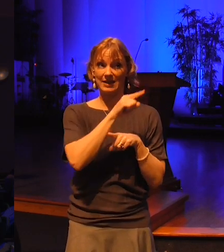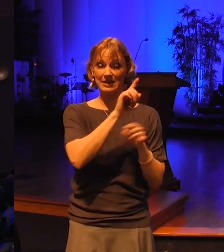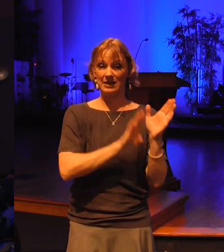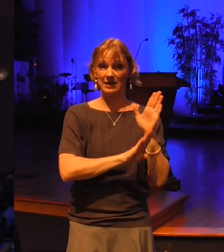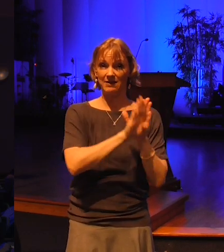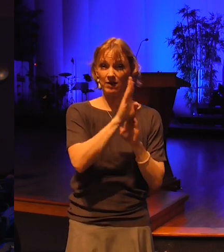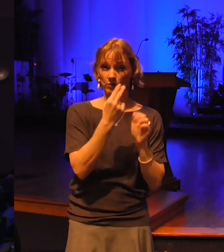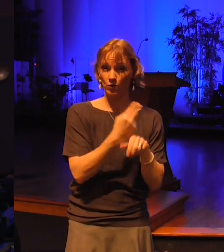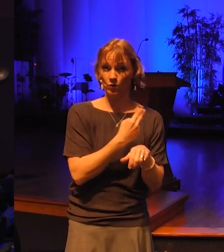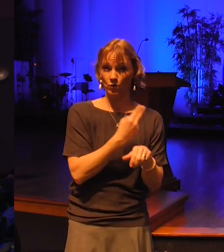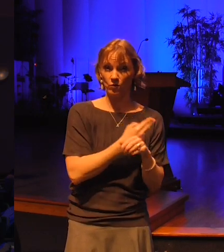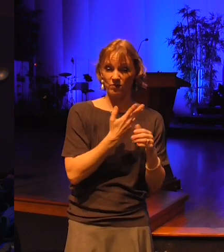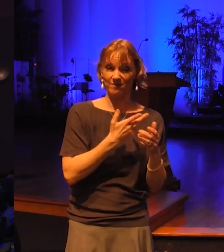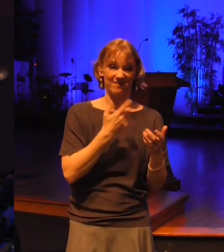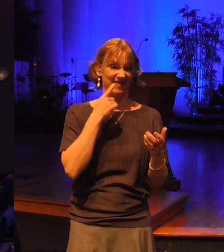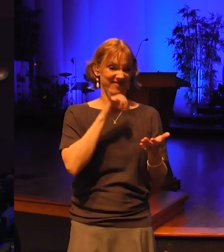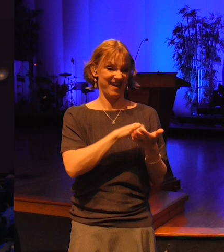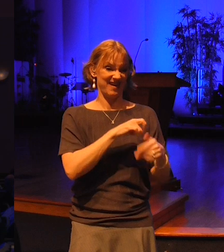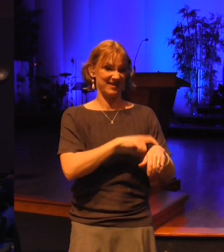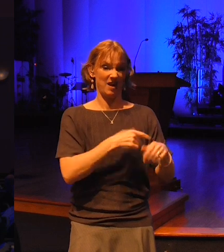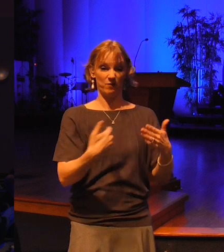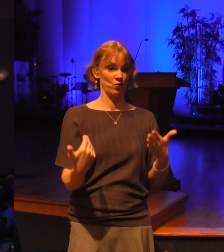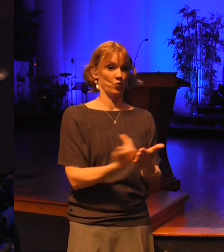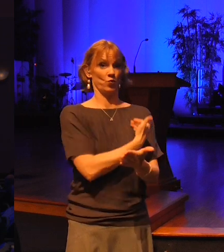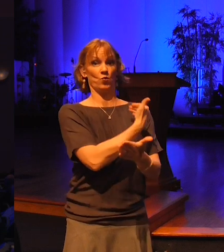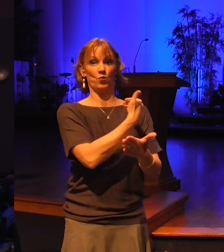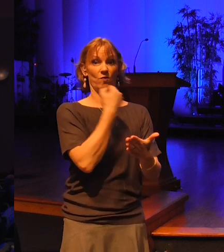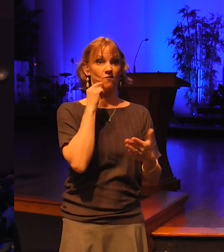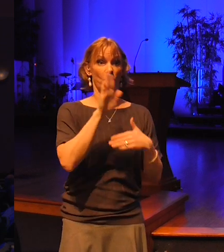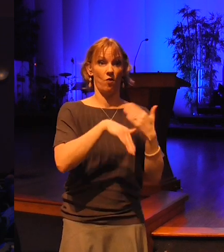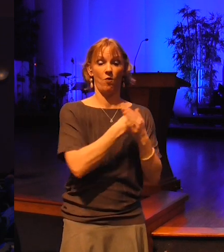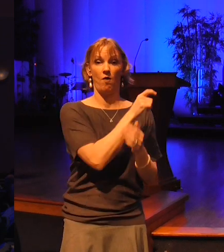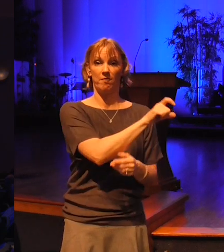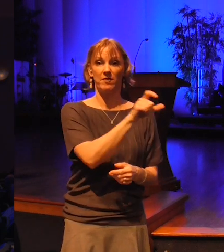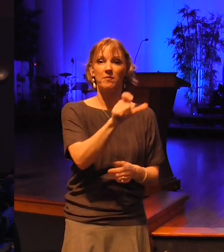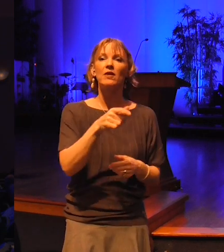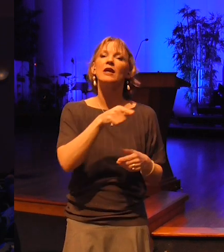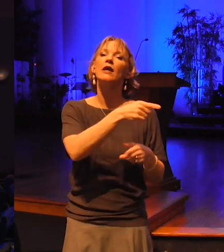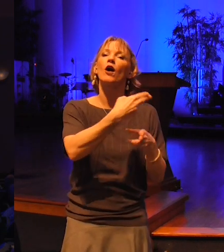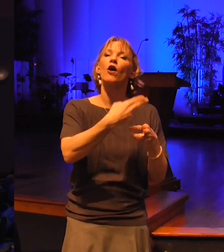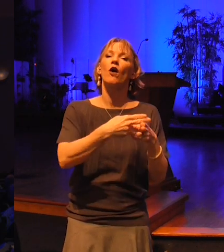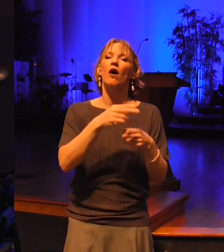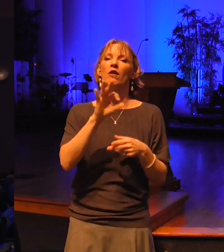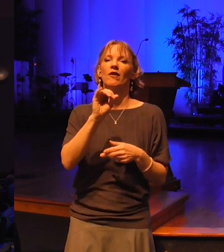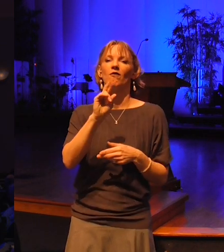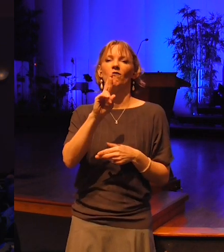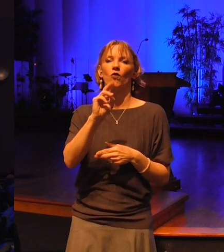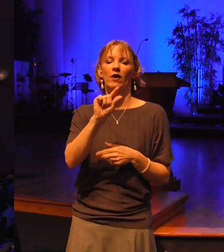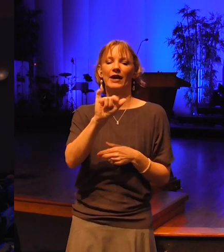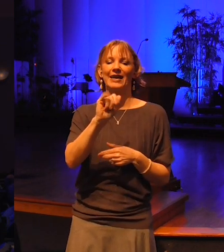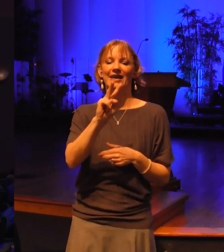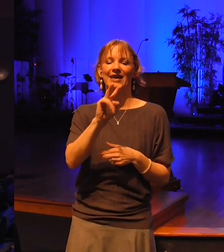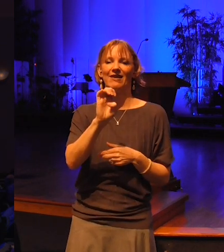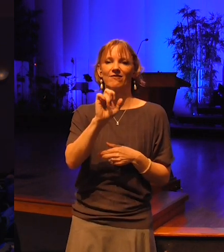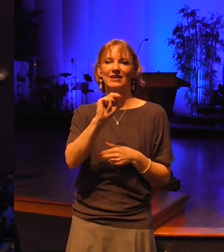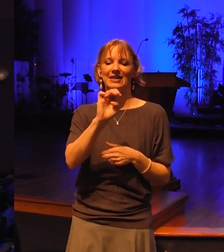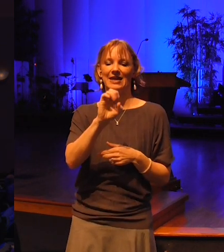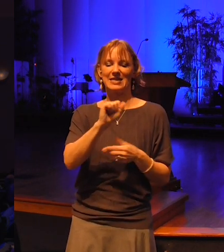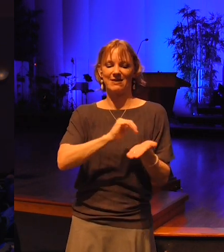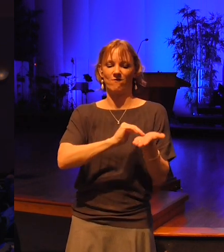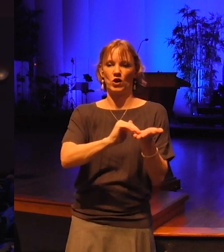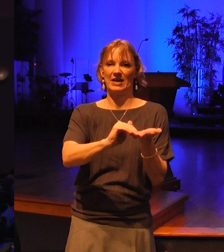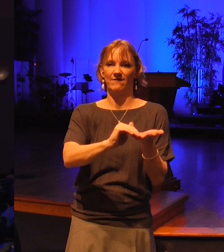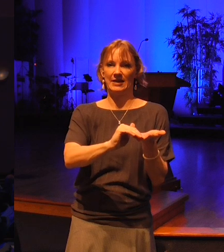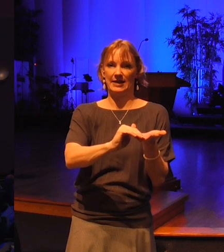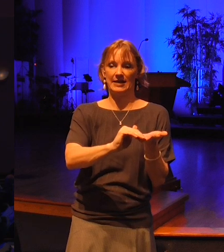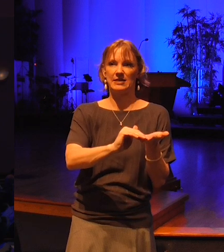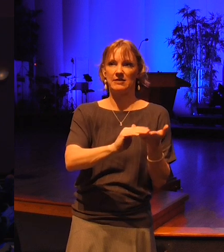was new to all of humanity at the time he called forgiveness forgiveness god why do they make it so